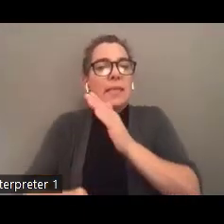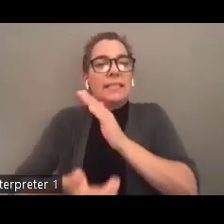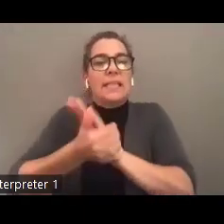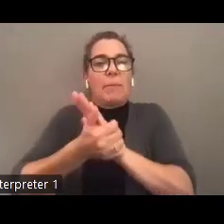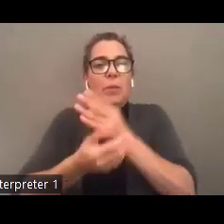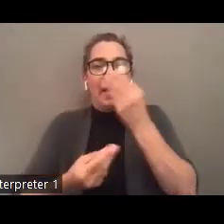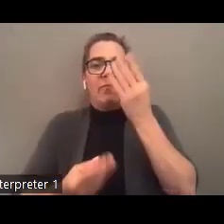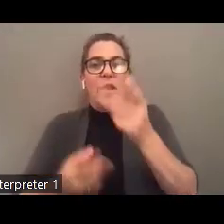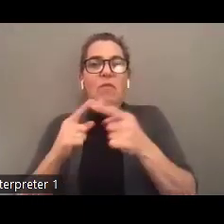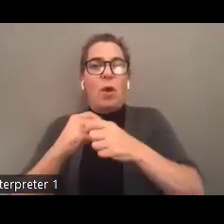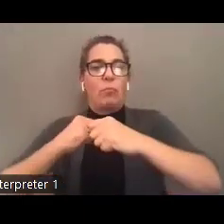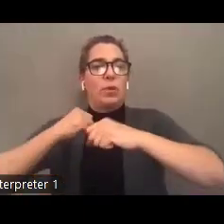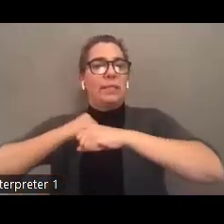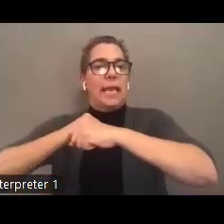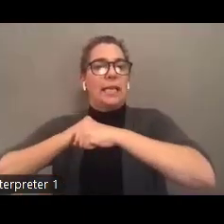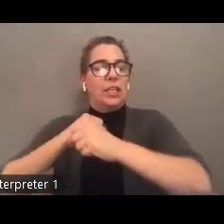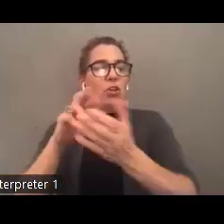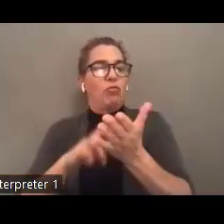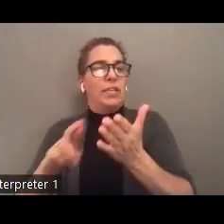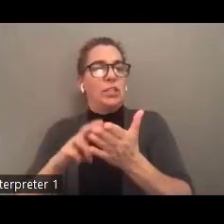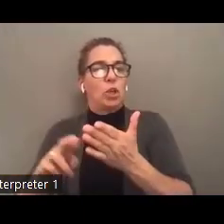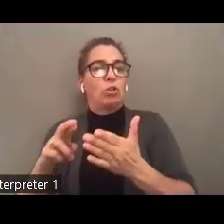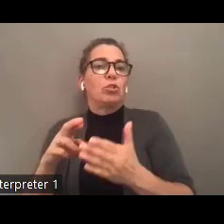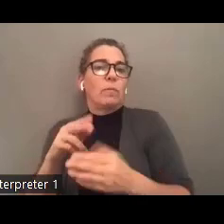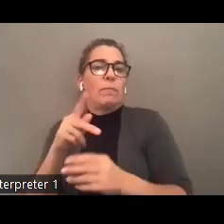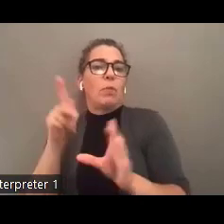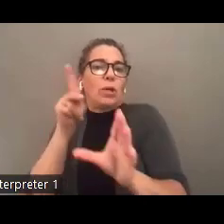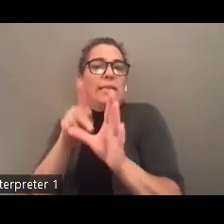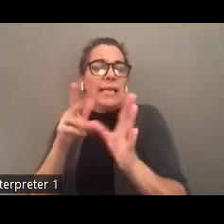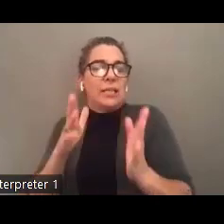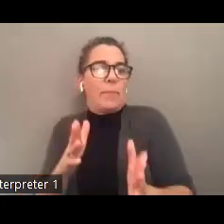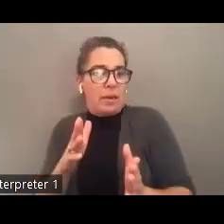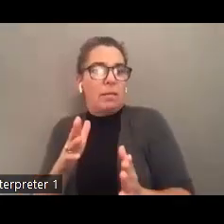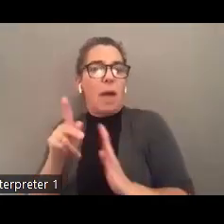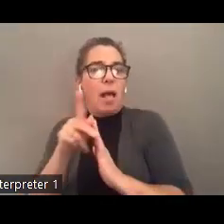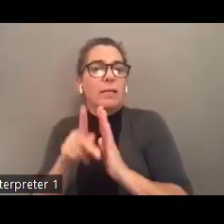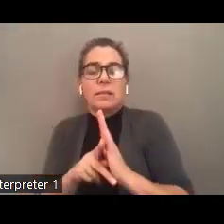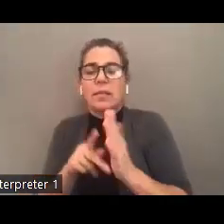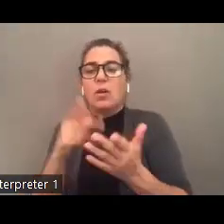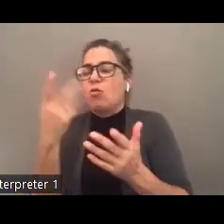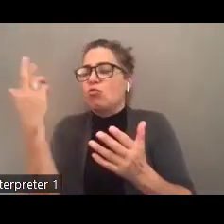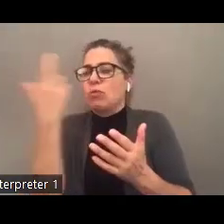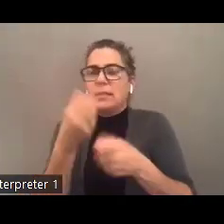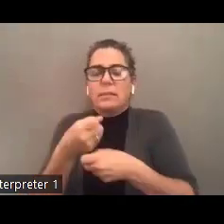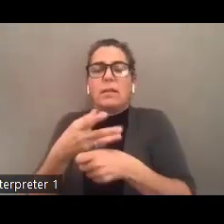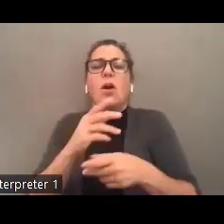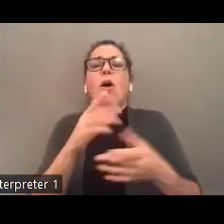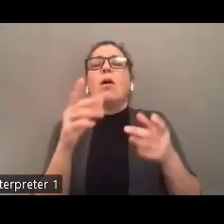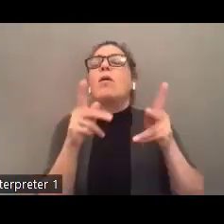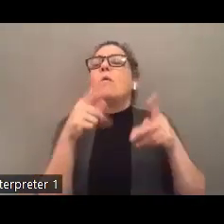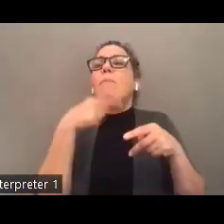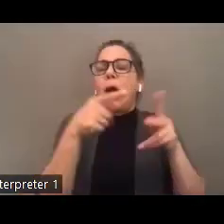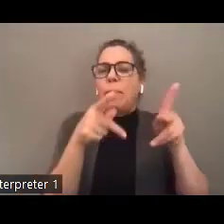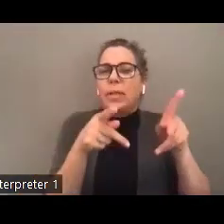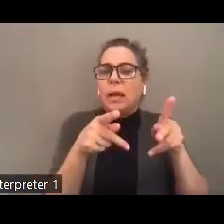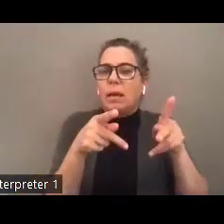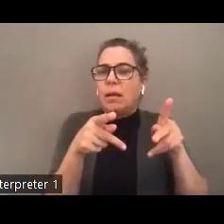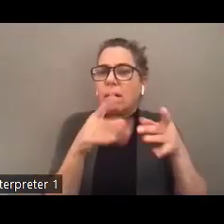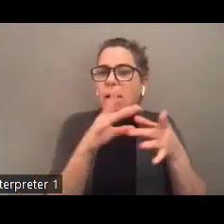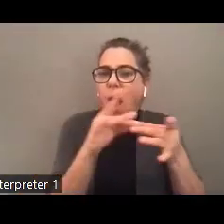on protecting research participant privacy is the direct result of public comments and requests from the research community